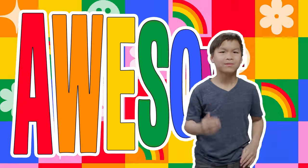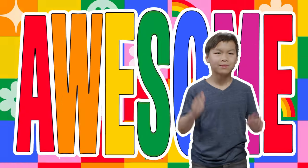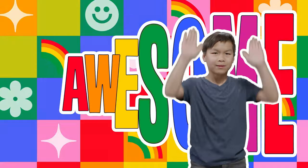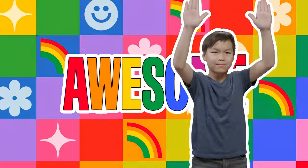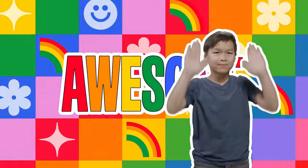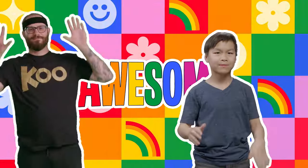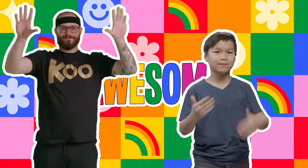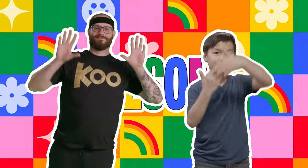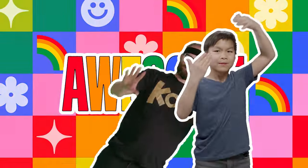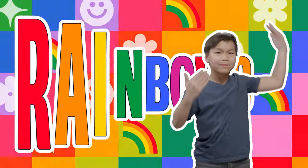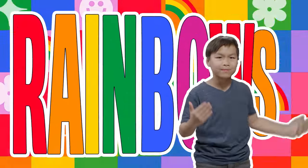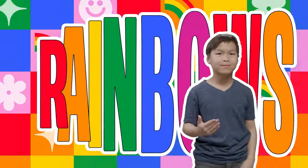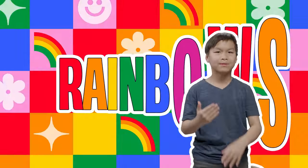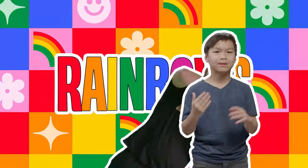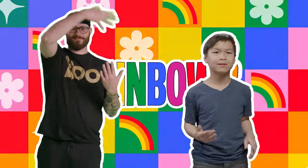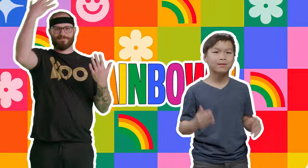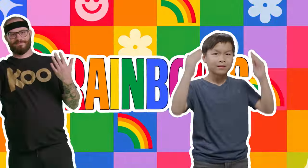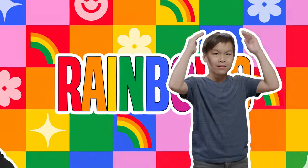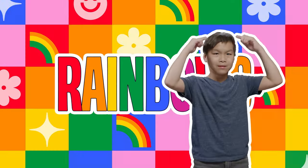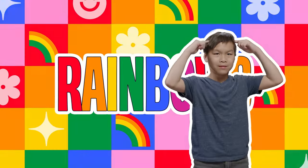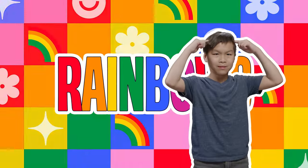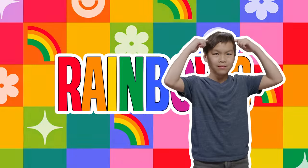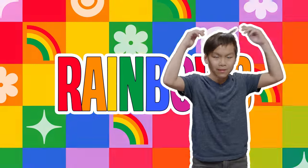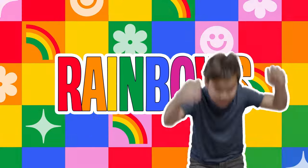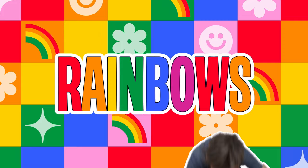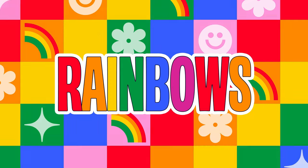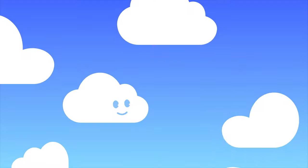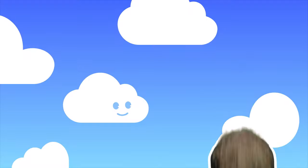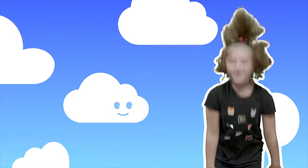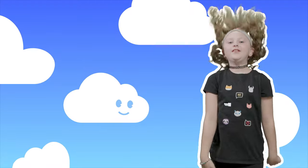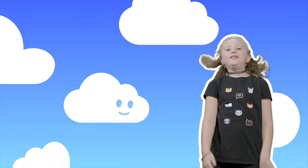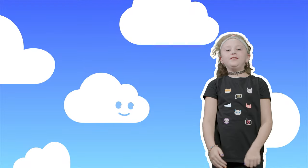Awesome (Awesome) Rainbows (Rainbows) Touch your head, touch your toes